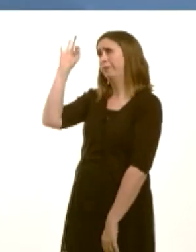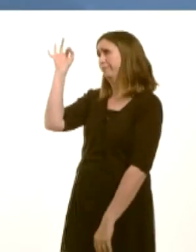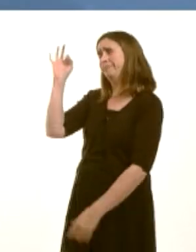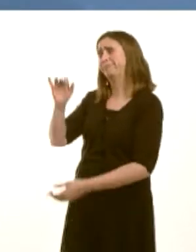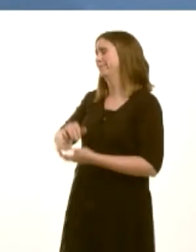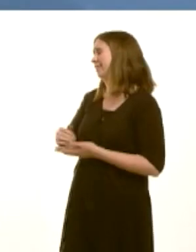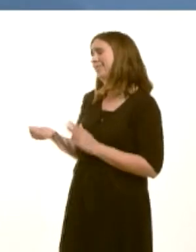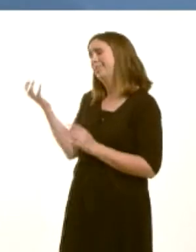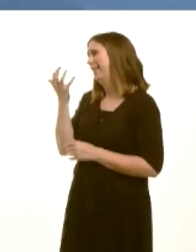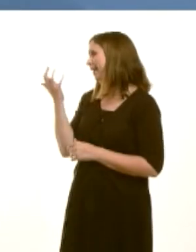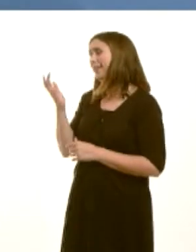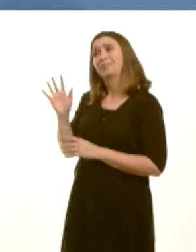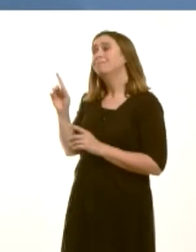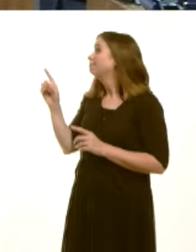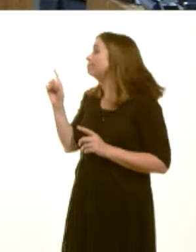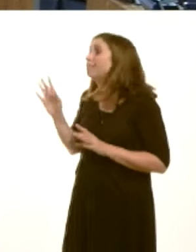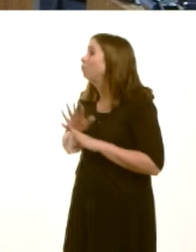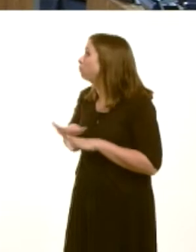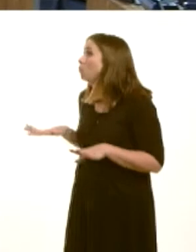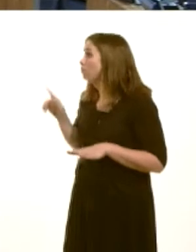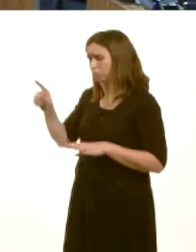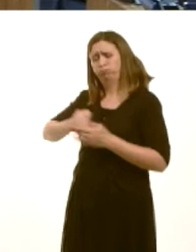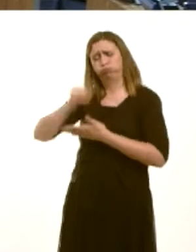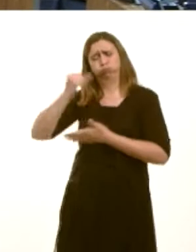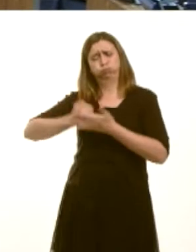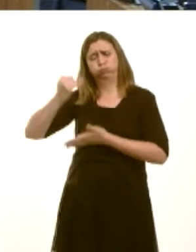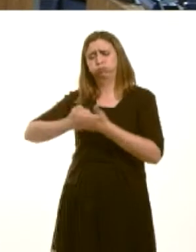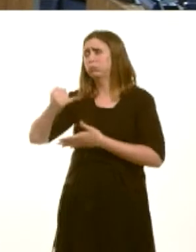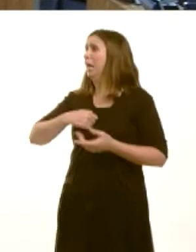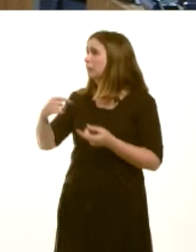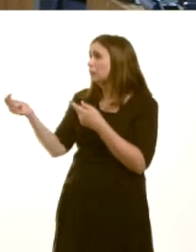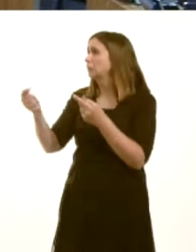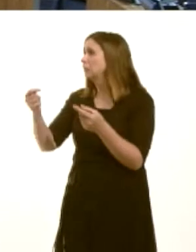Letís bear in mind another thing as well, of course: we are still none the wiser as